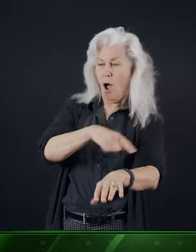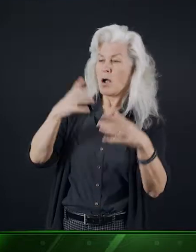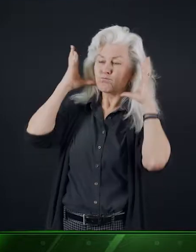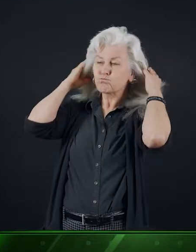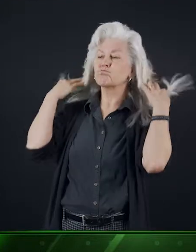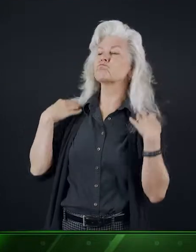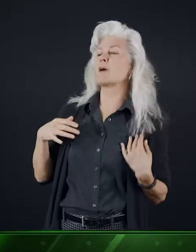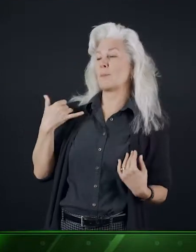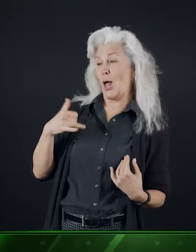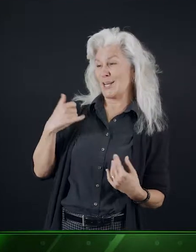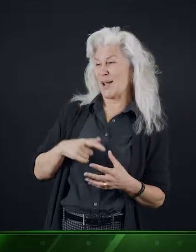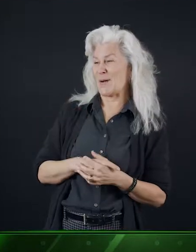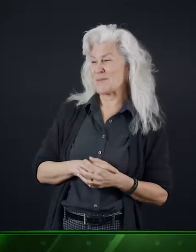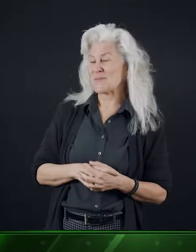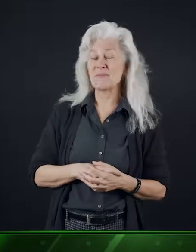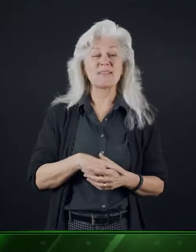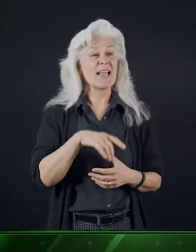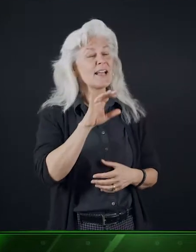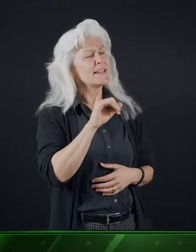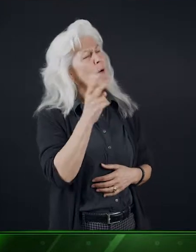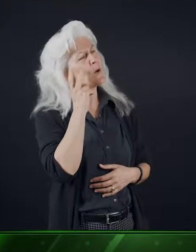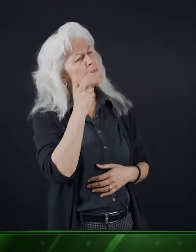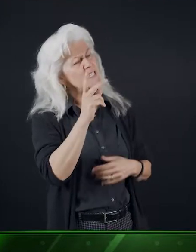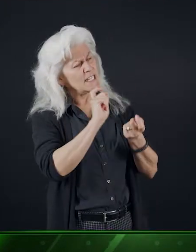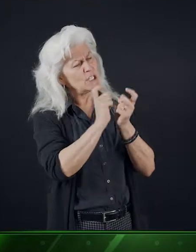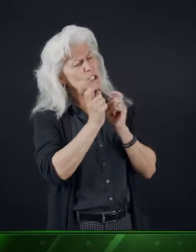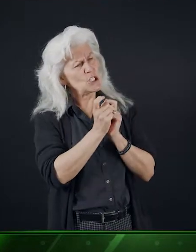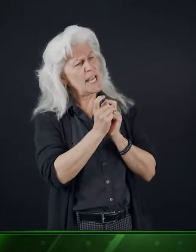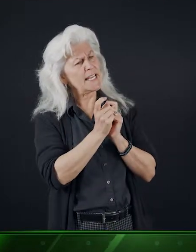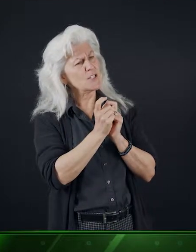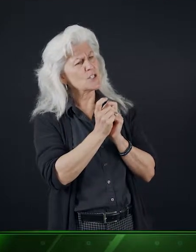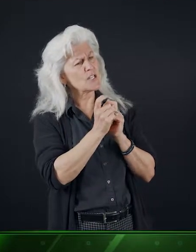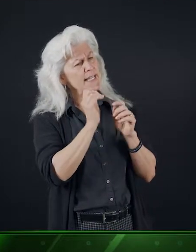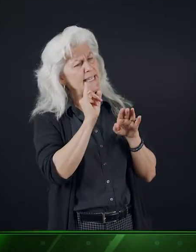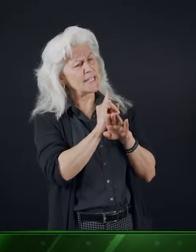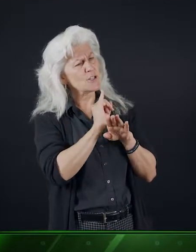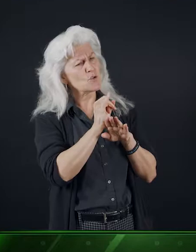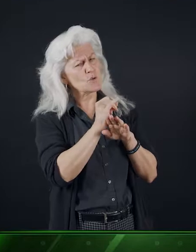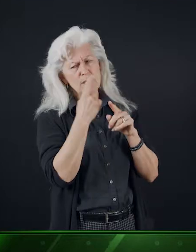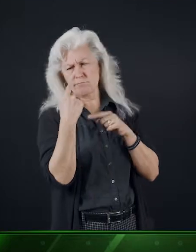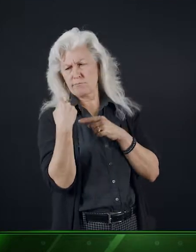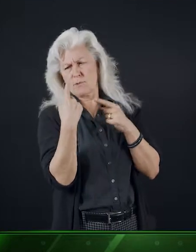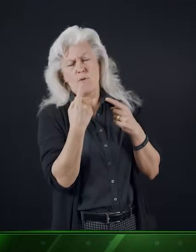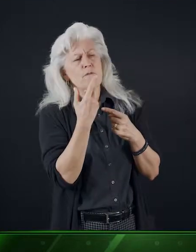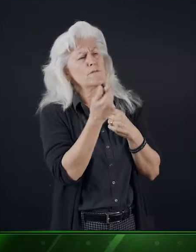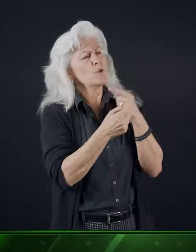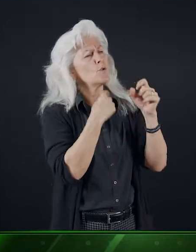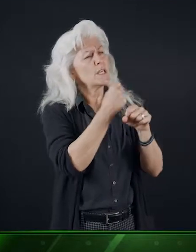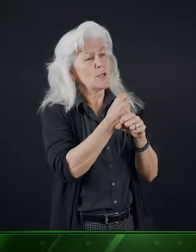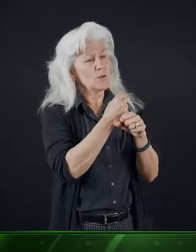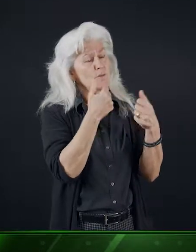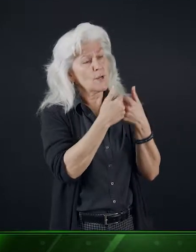Great. Now, we've seen this shift in the industry over the past couple of years to make games more accessible.